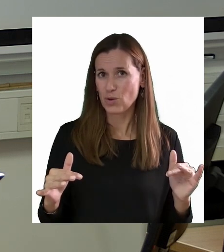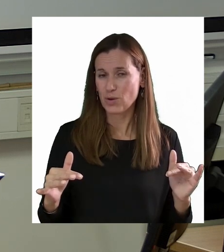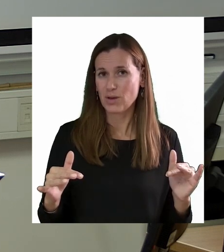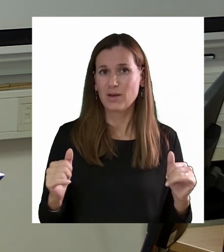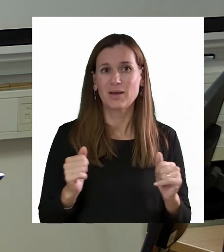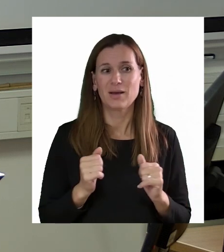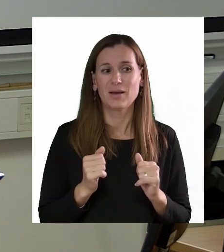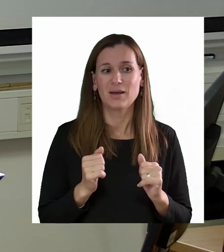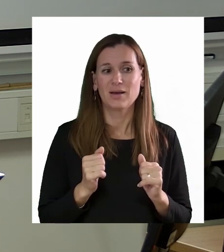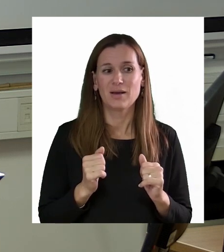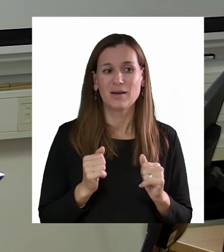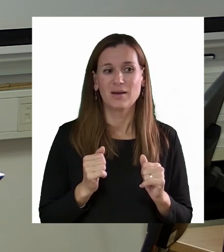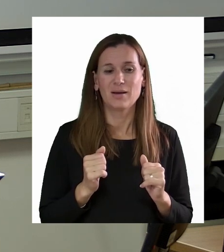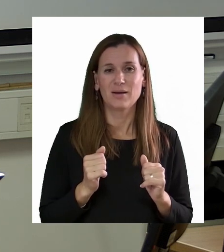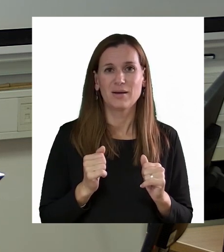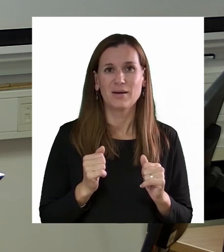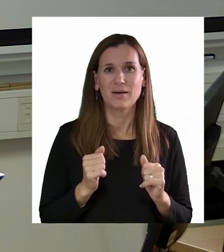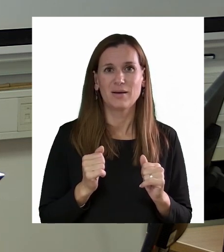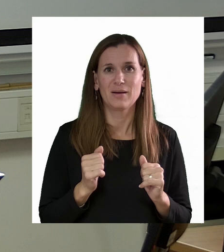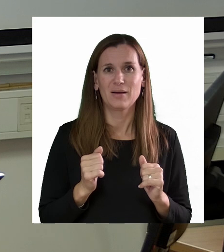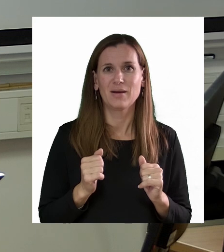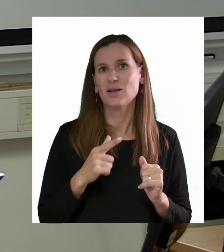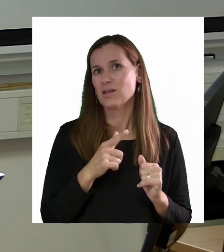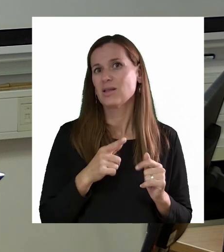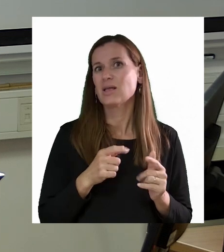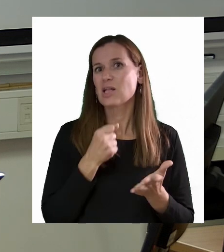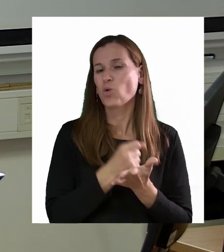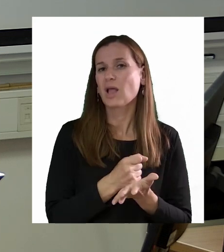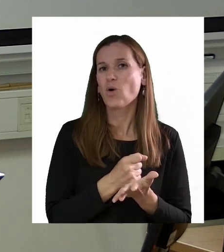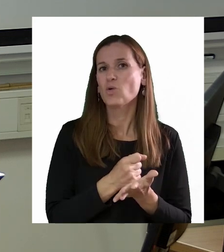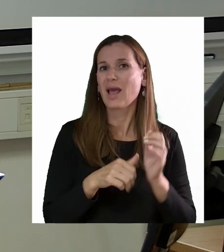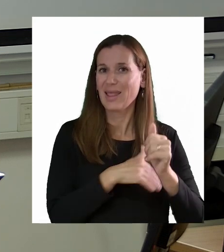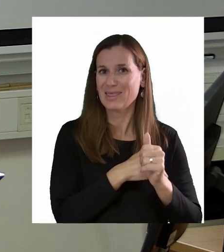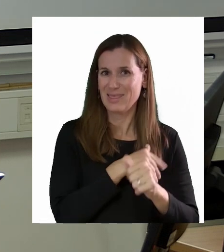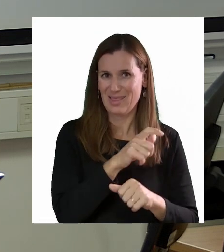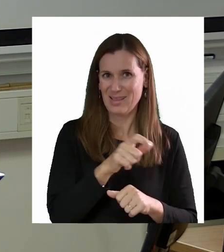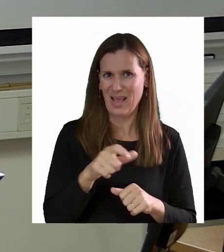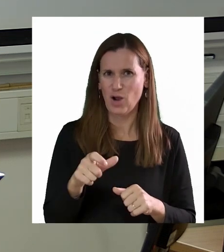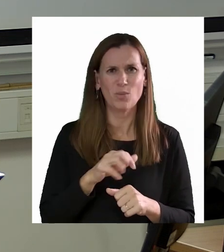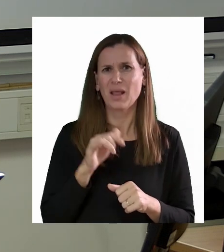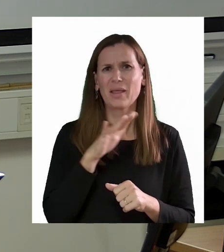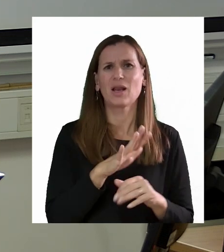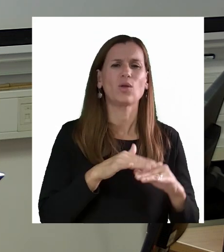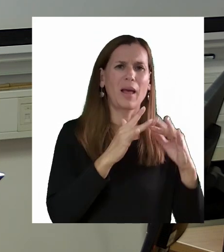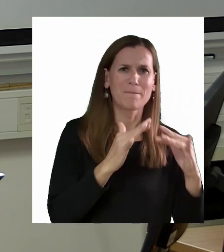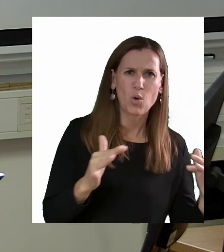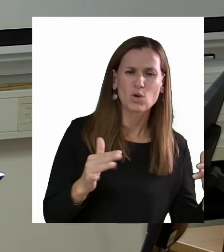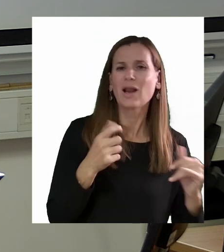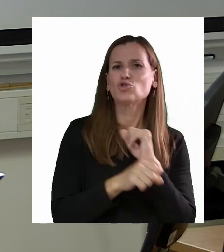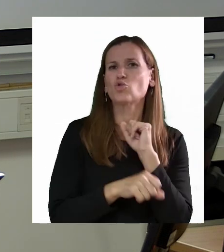is the provide the students to not going to the sea or to the. How can I say any places